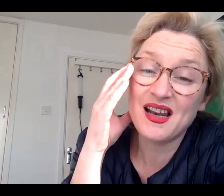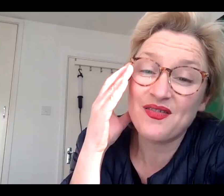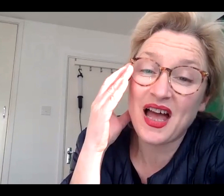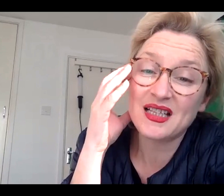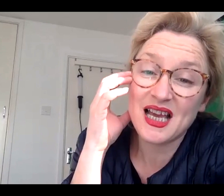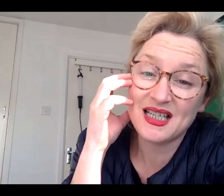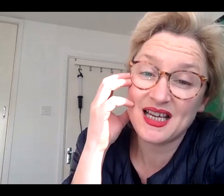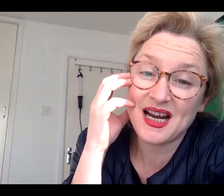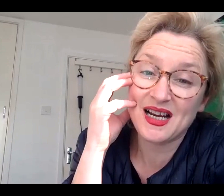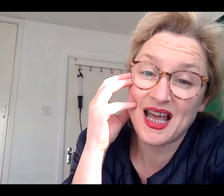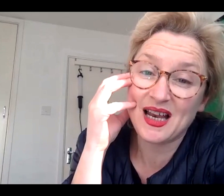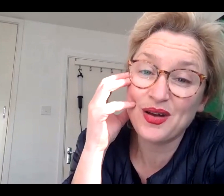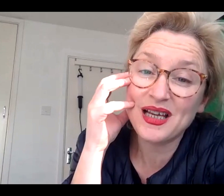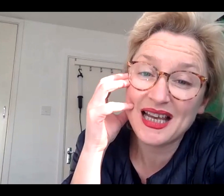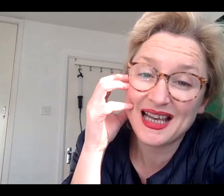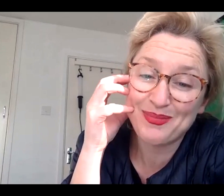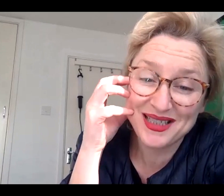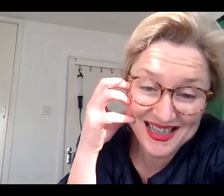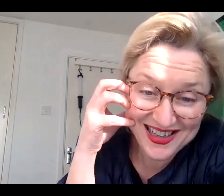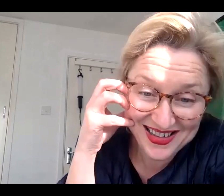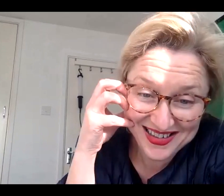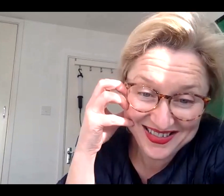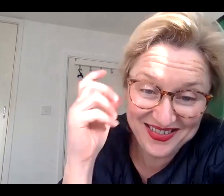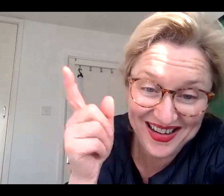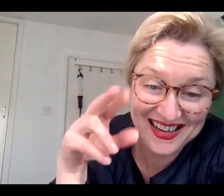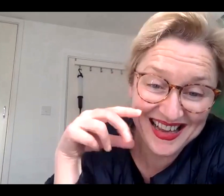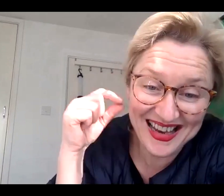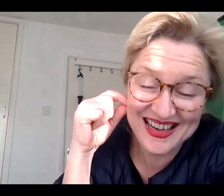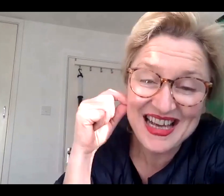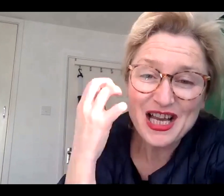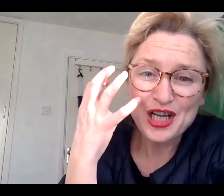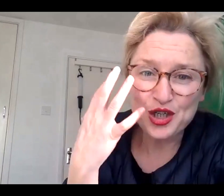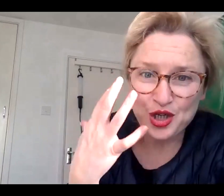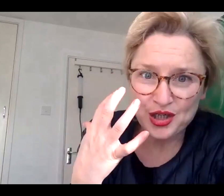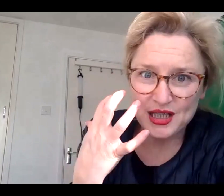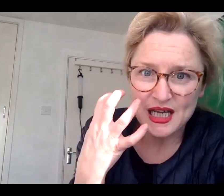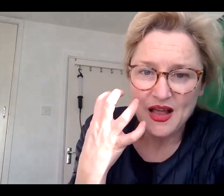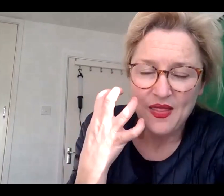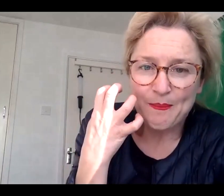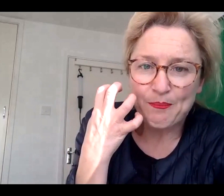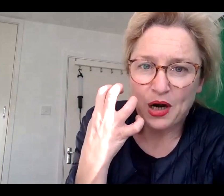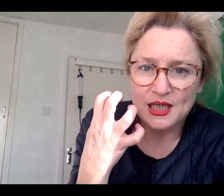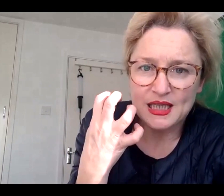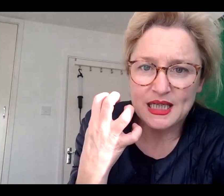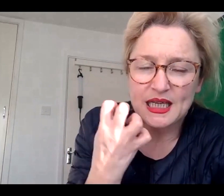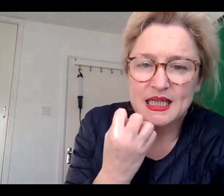The zeal of that lady there, Lianne Quigely particularly, just they're bursting